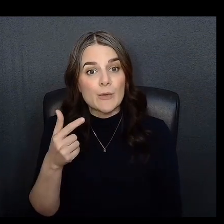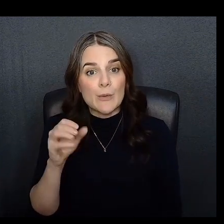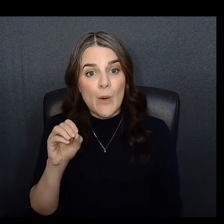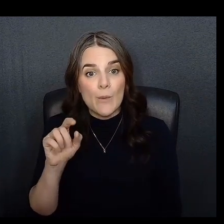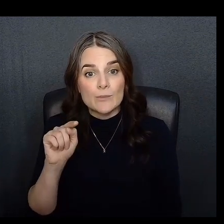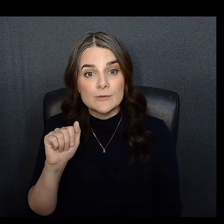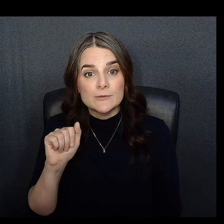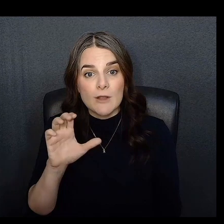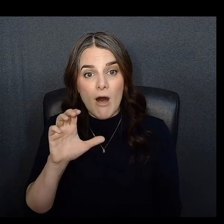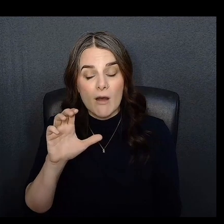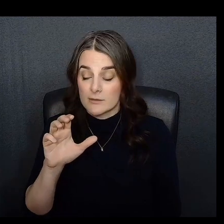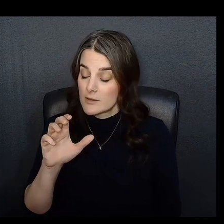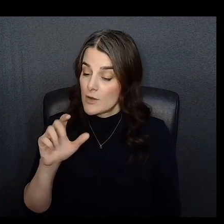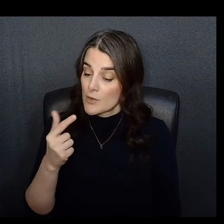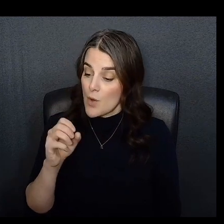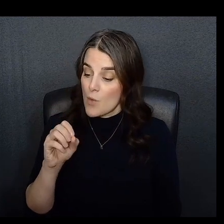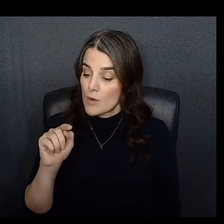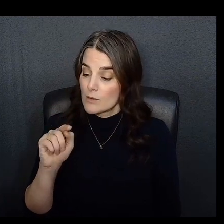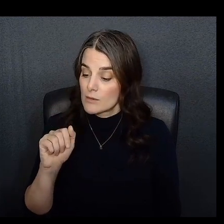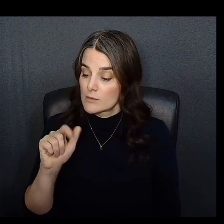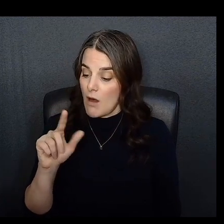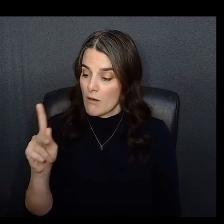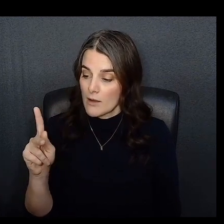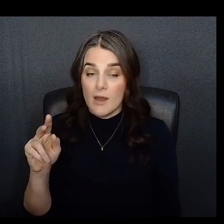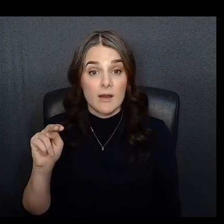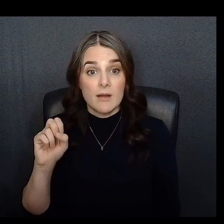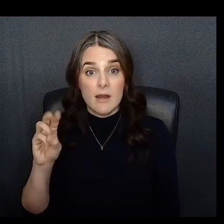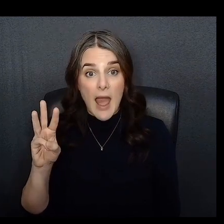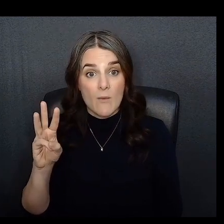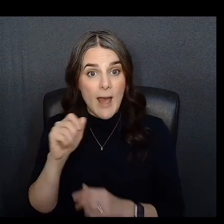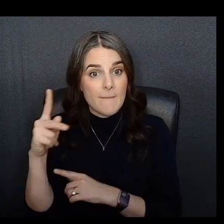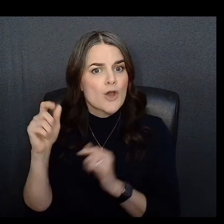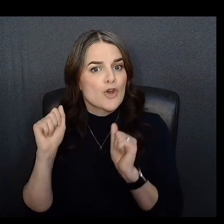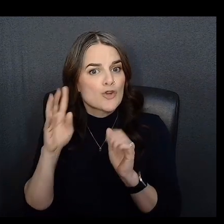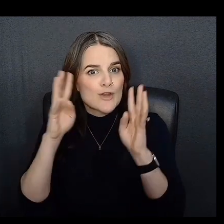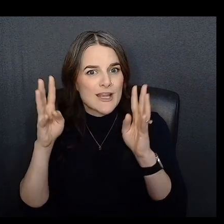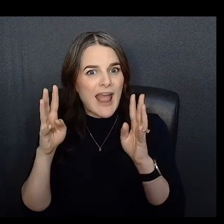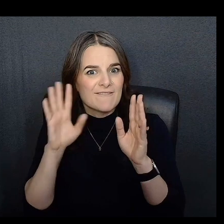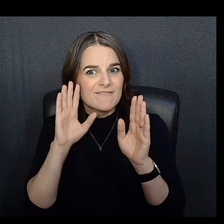you could create a visual scene using anatomical images that's